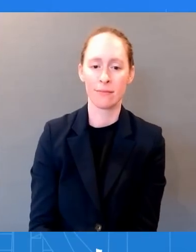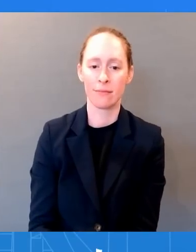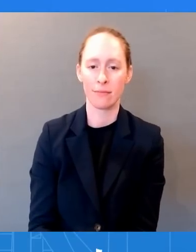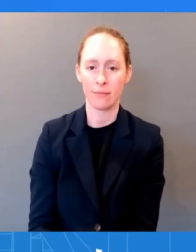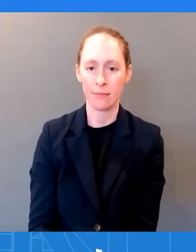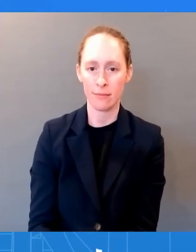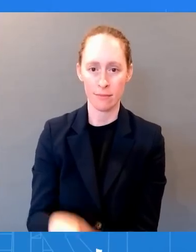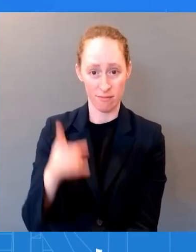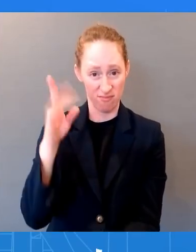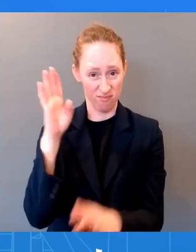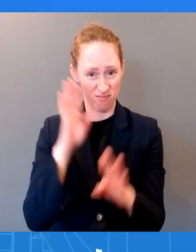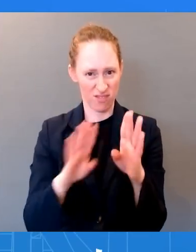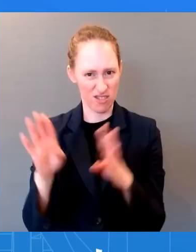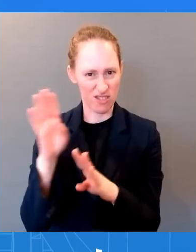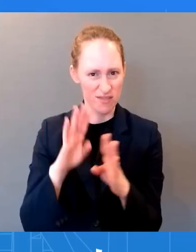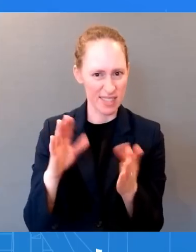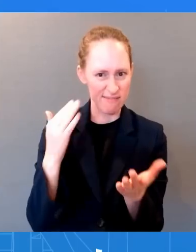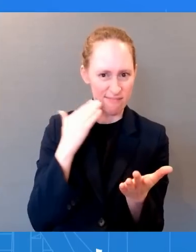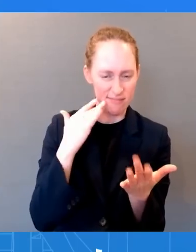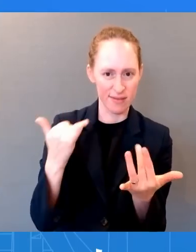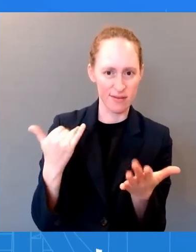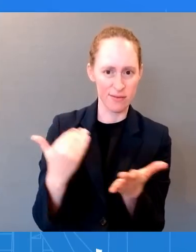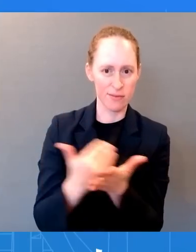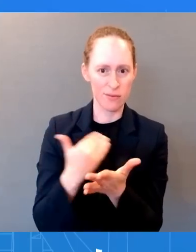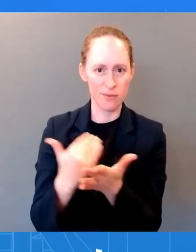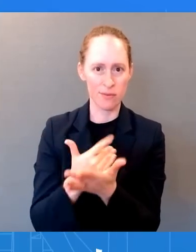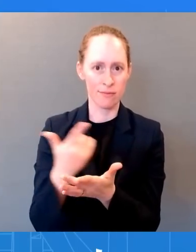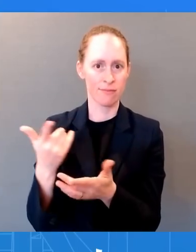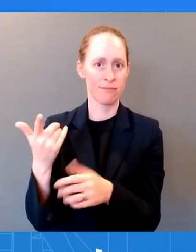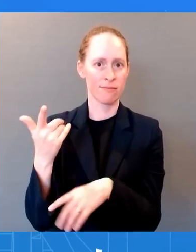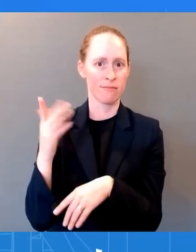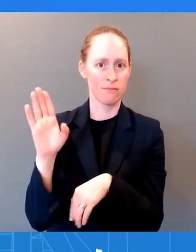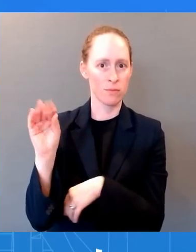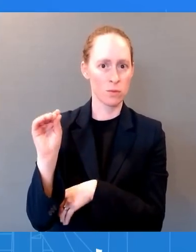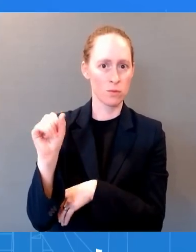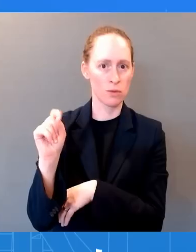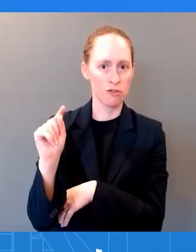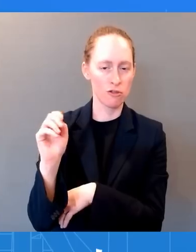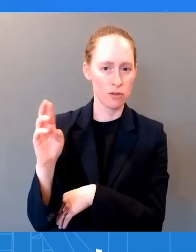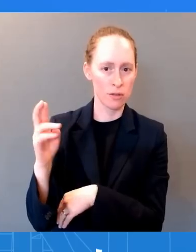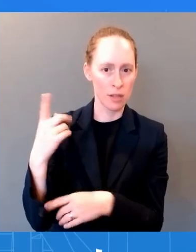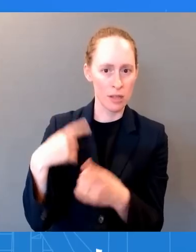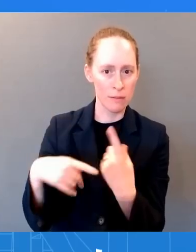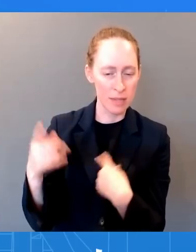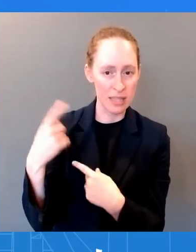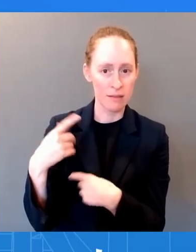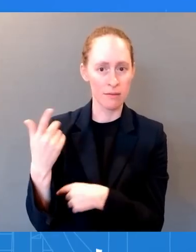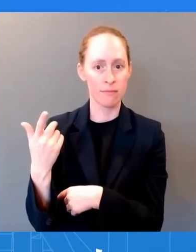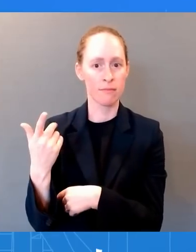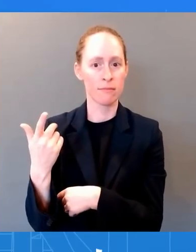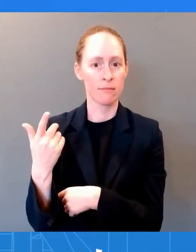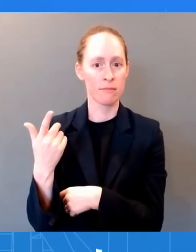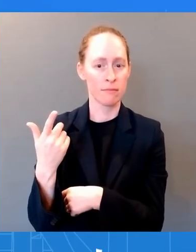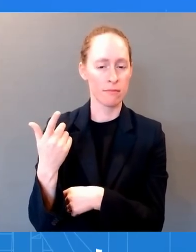And will everyone who wants to be able to get one be able to get one for free? Ms. Jean-Pierre: So, look, we're -- I'm not going to get ahead of the FDA and CDC.